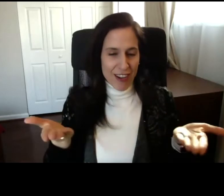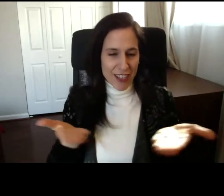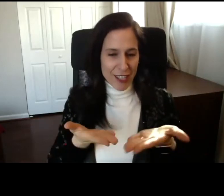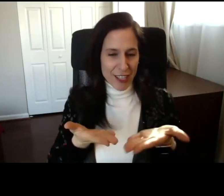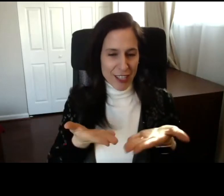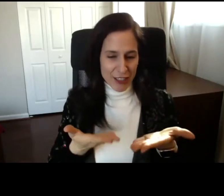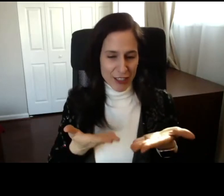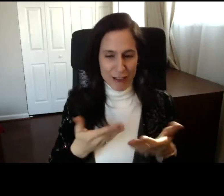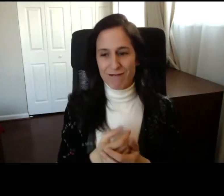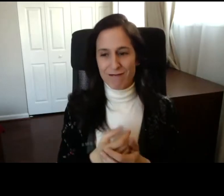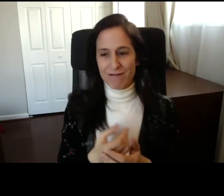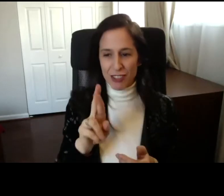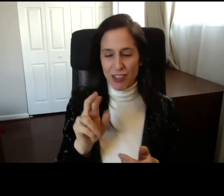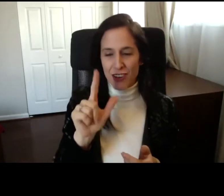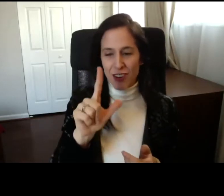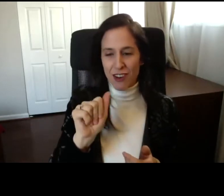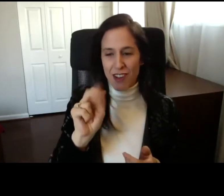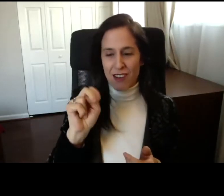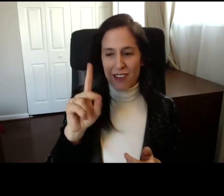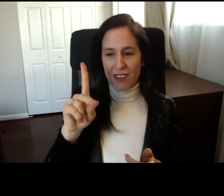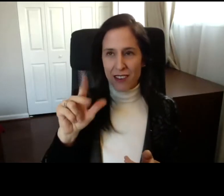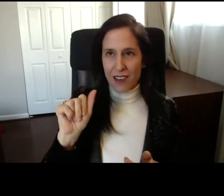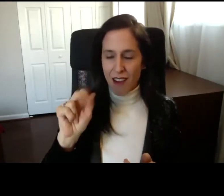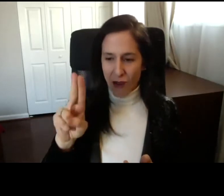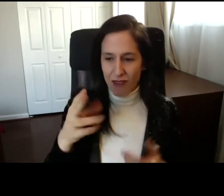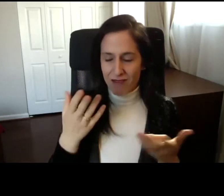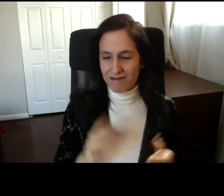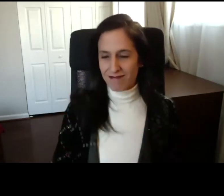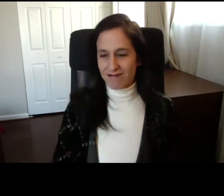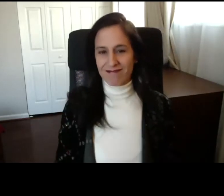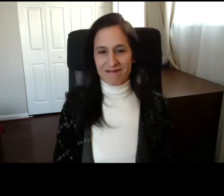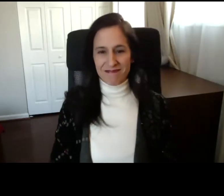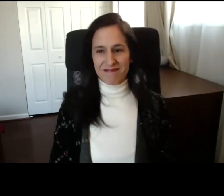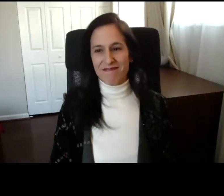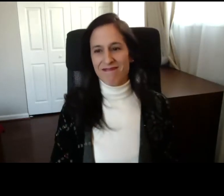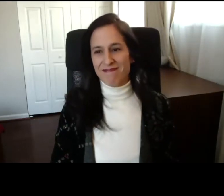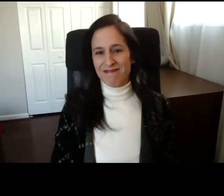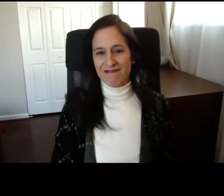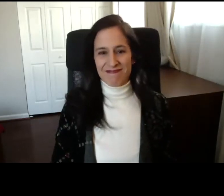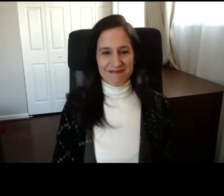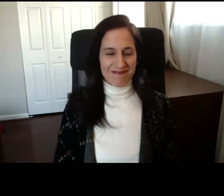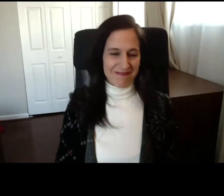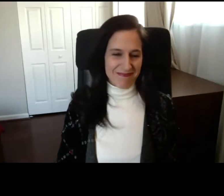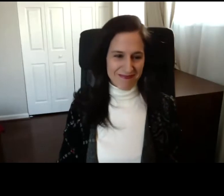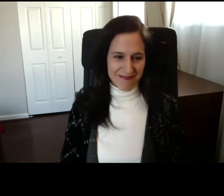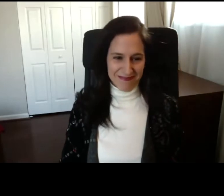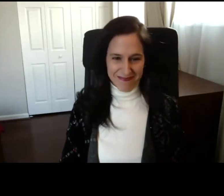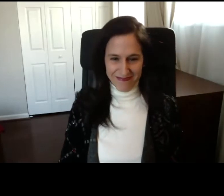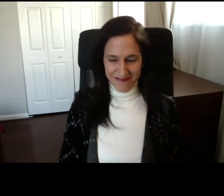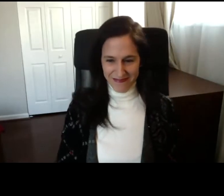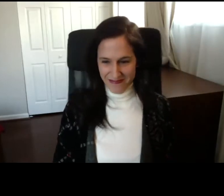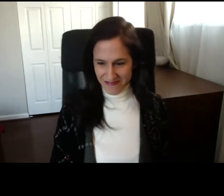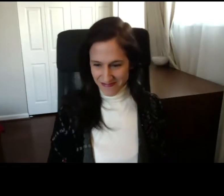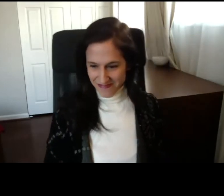you can see our distinguished lecturer is already here dr landau